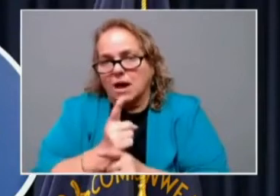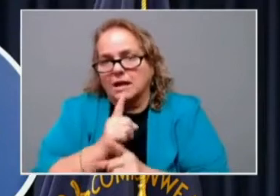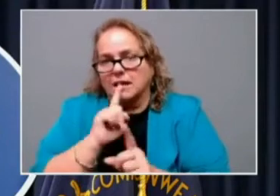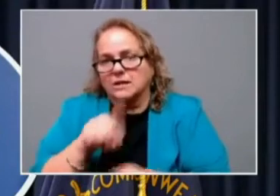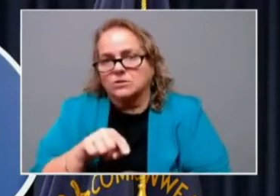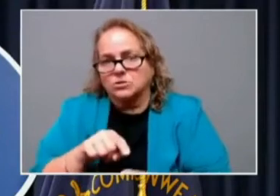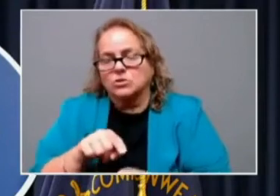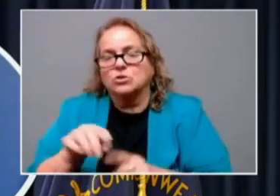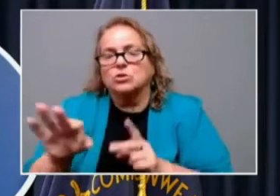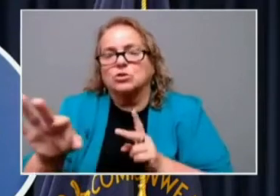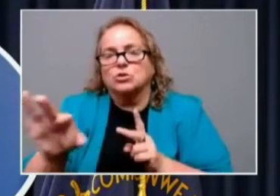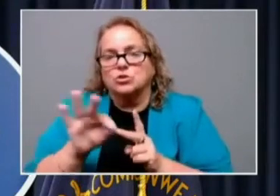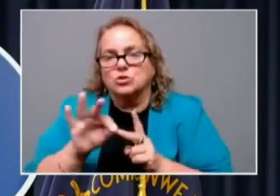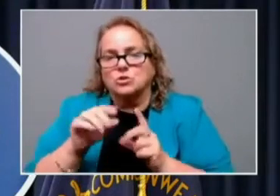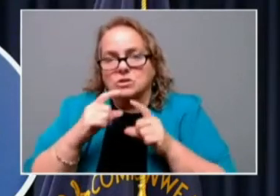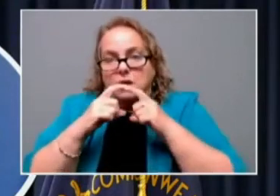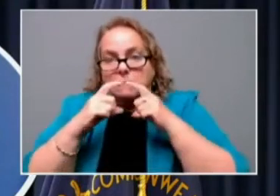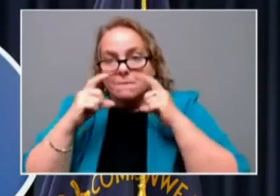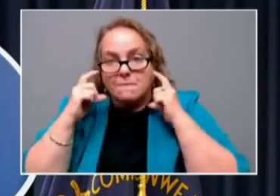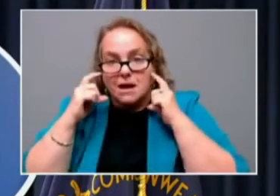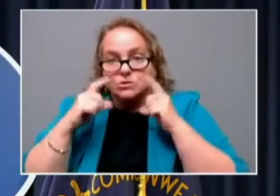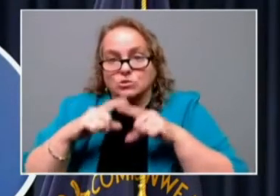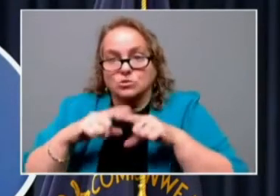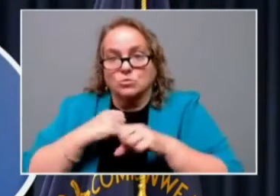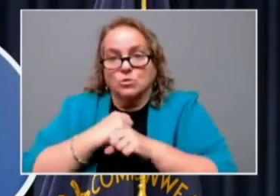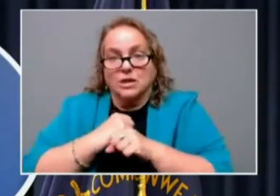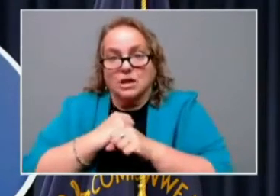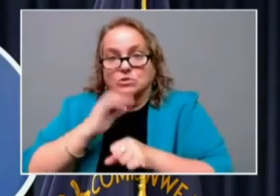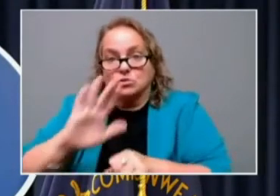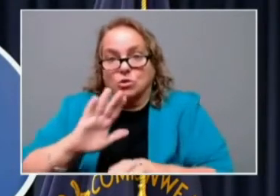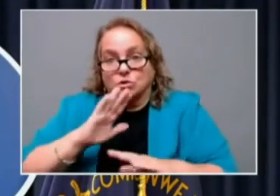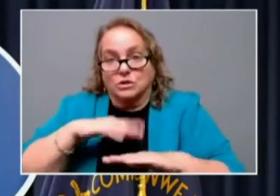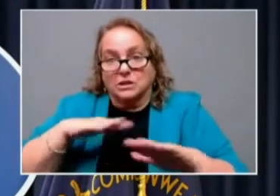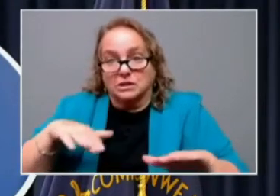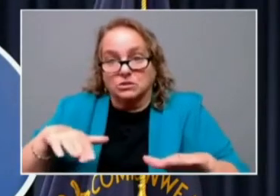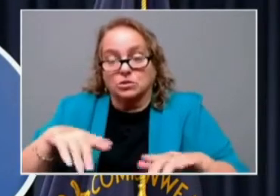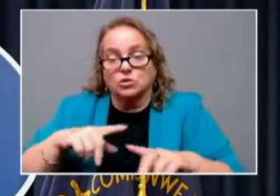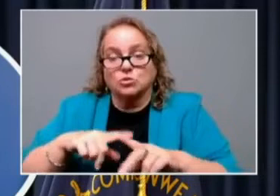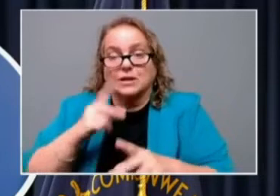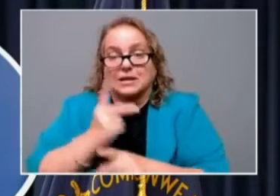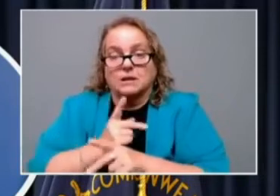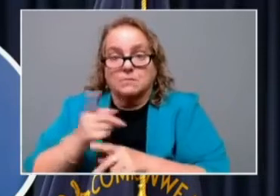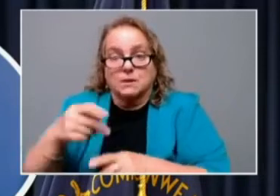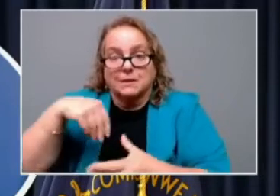protect your kids, where you keep them in school. And then there is one wrong